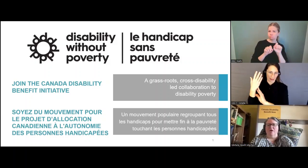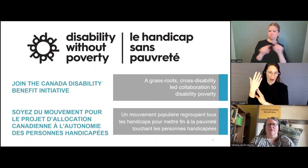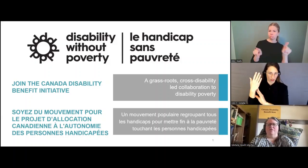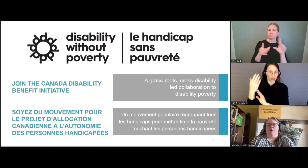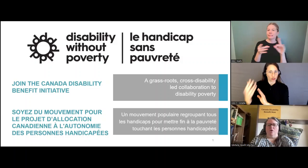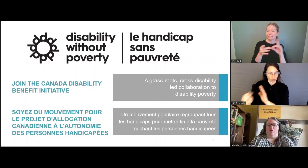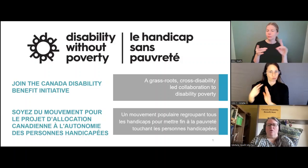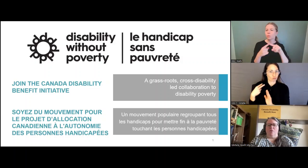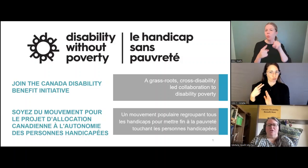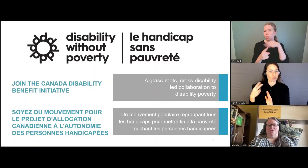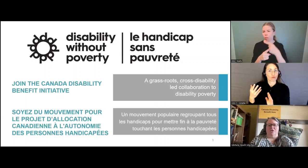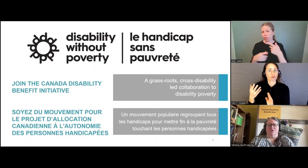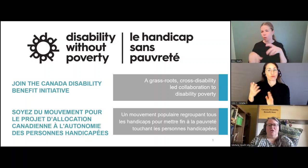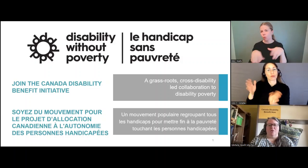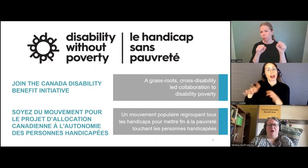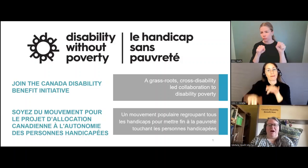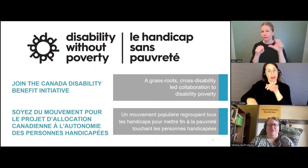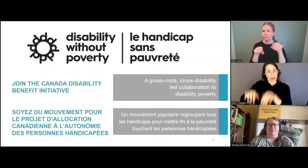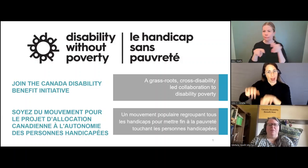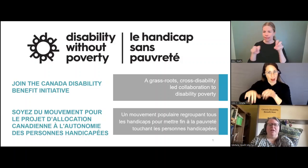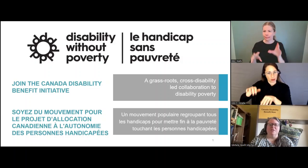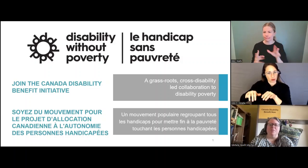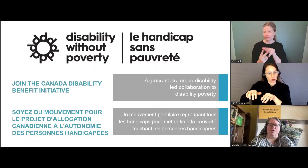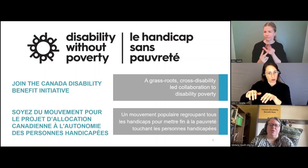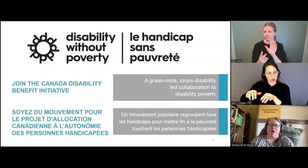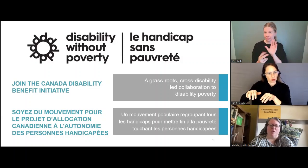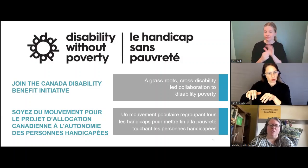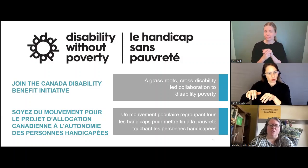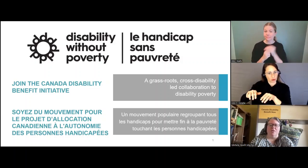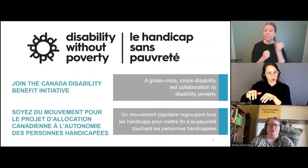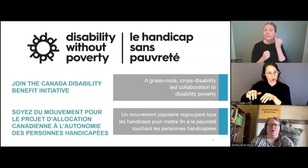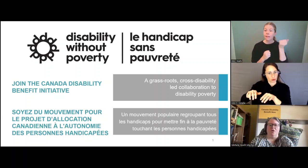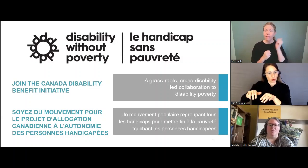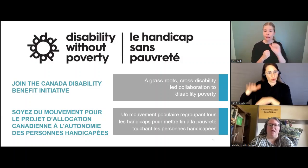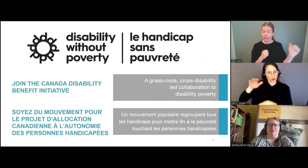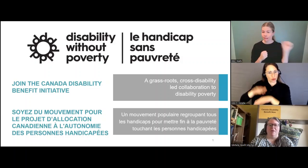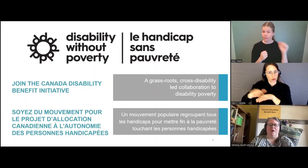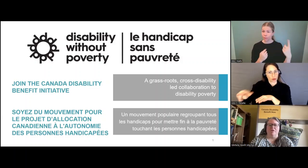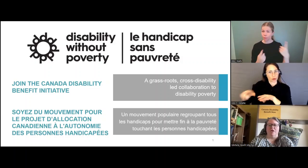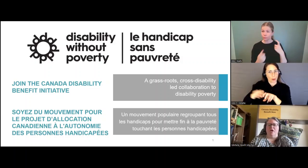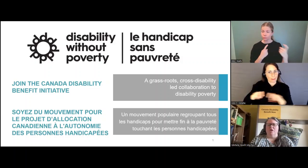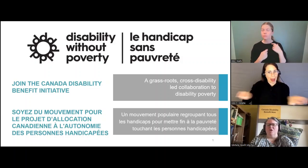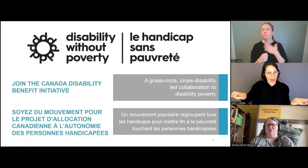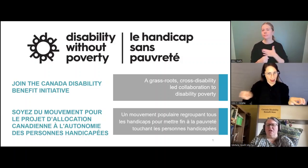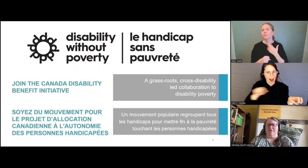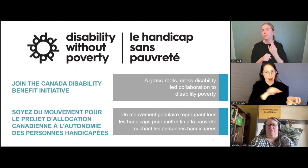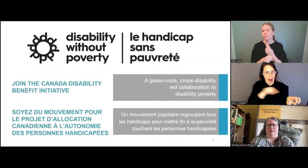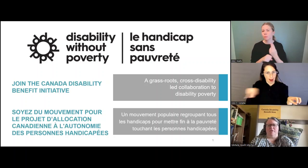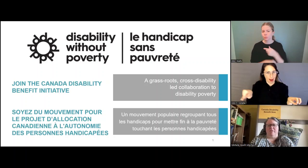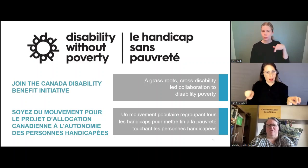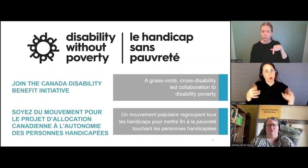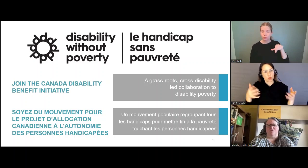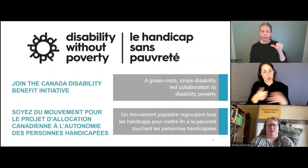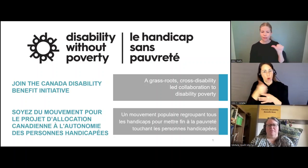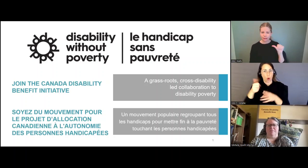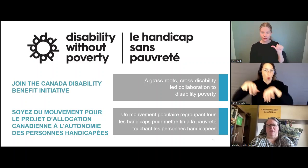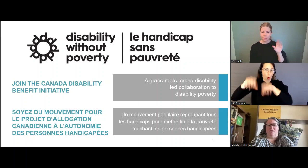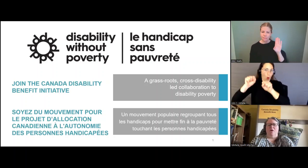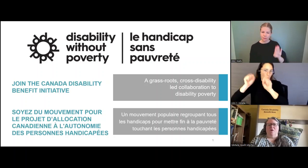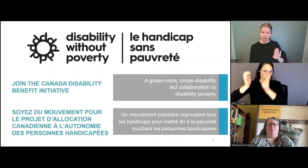FOR ALL QUESTIONS THAT YOU HAVE, PLEASE PUT THOSE IN THE Q&A BOX USUALLY AT THE BOTTOM OF YOUR SCREEN.